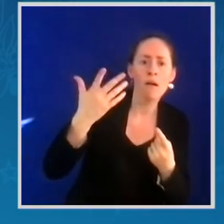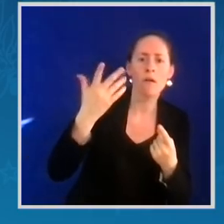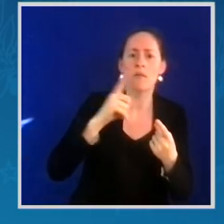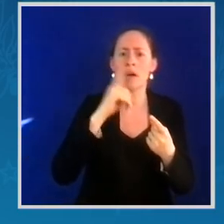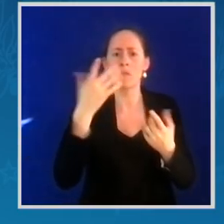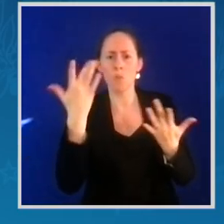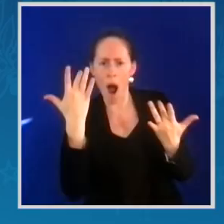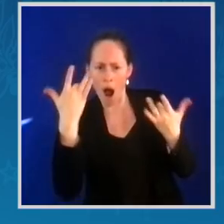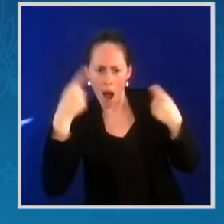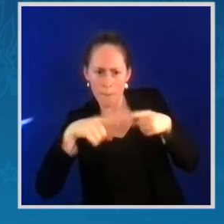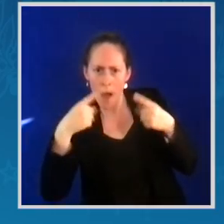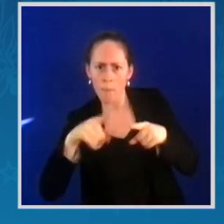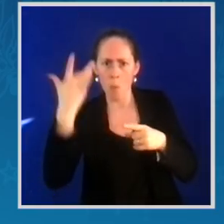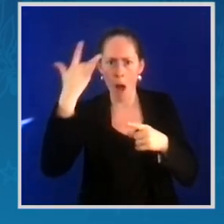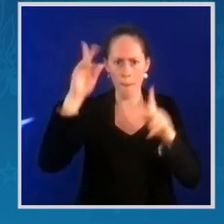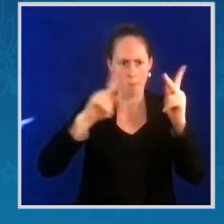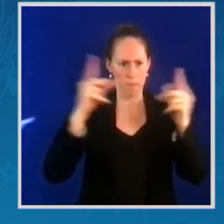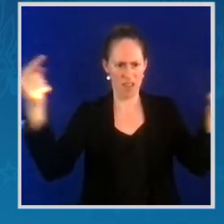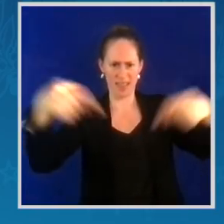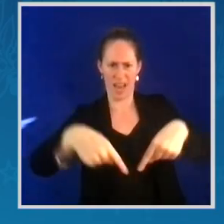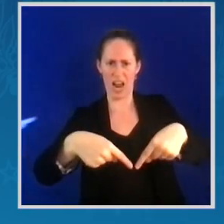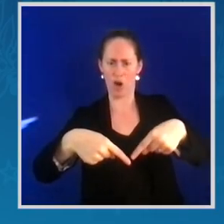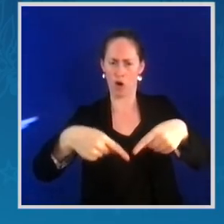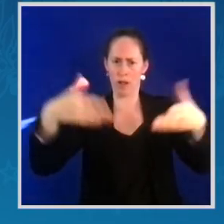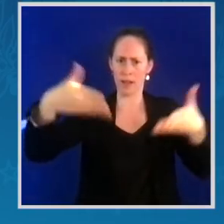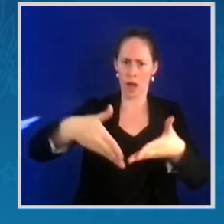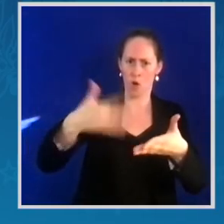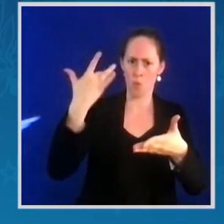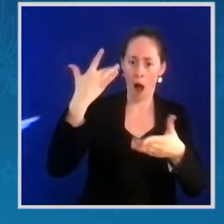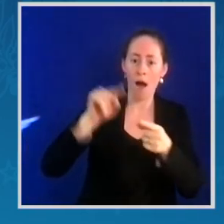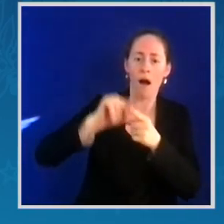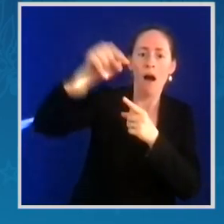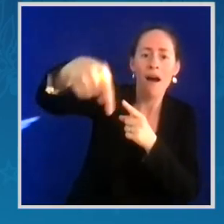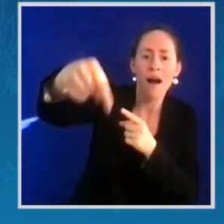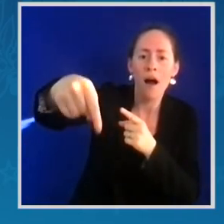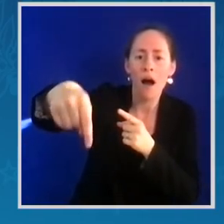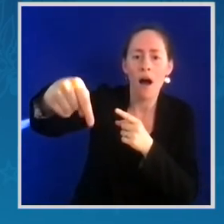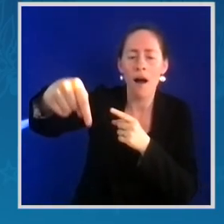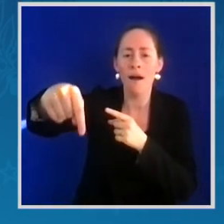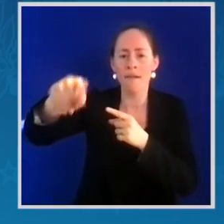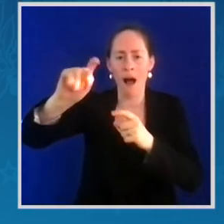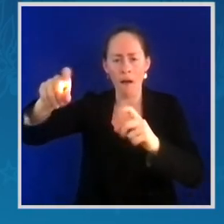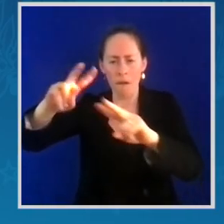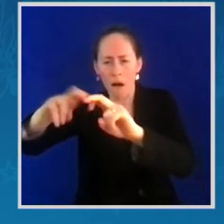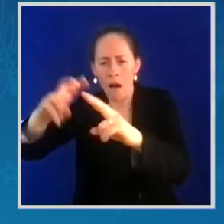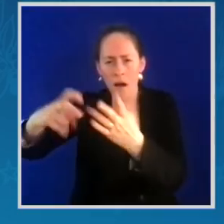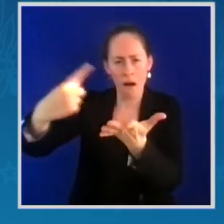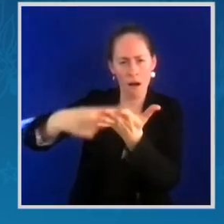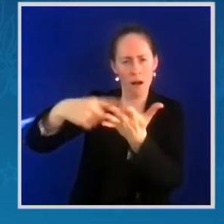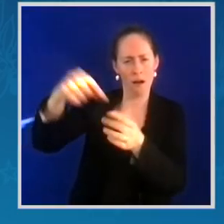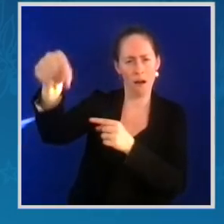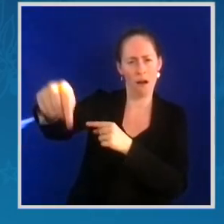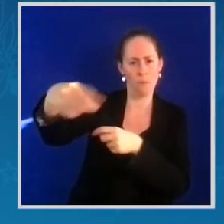And so let's talk about what's going on in the places that are causing the issue at the border.